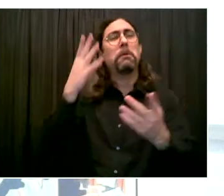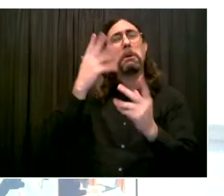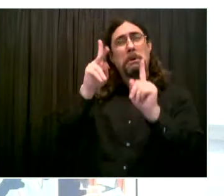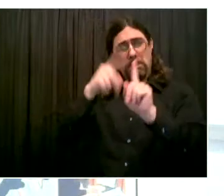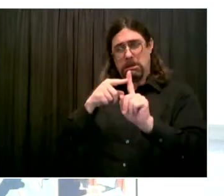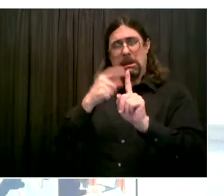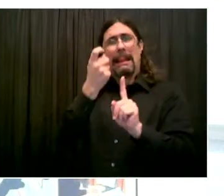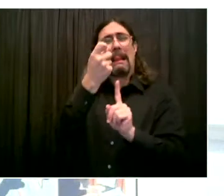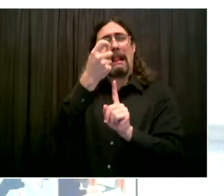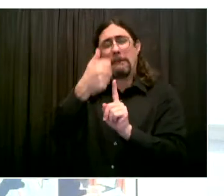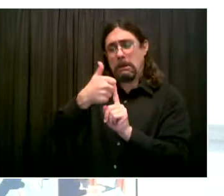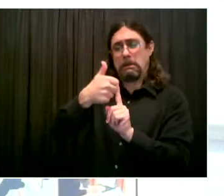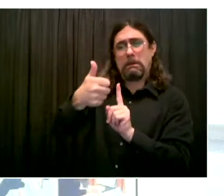A FEW MORE